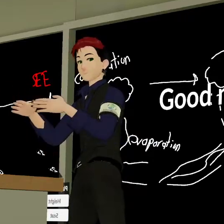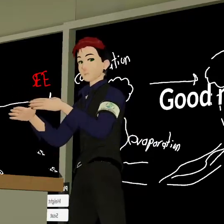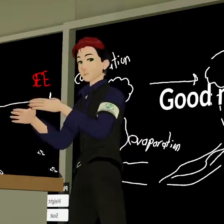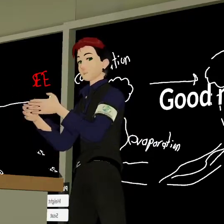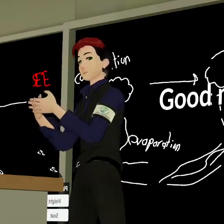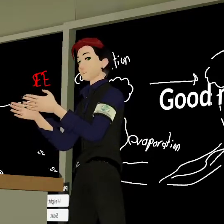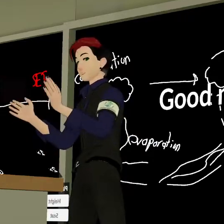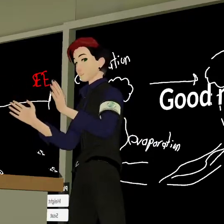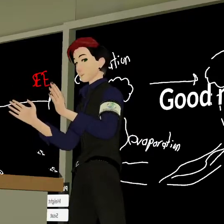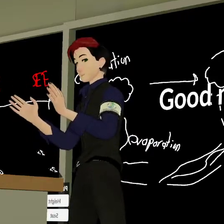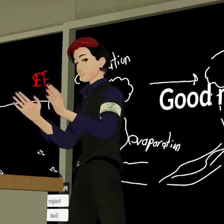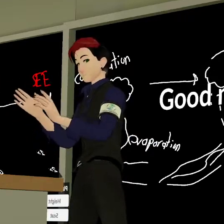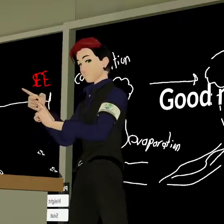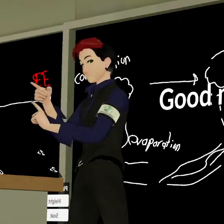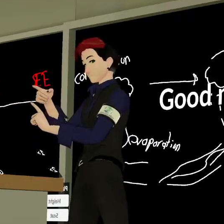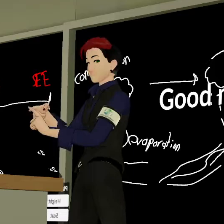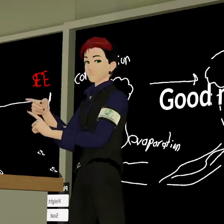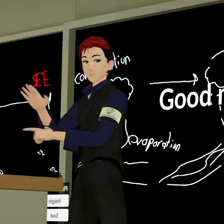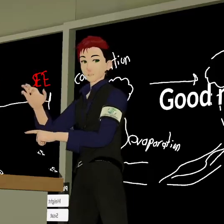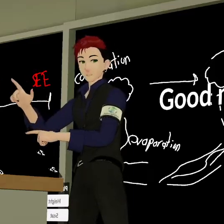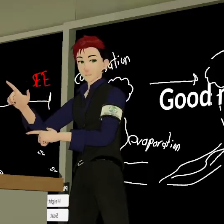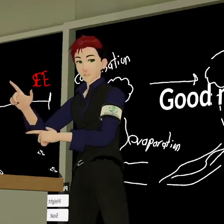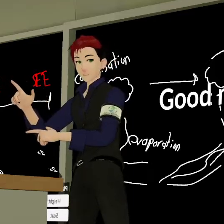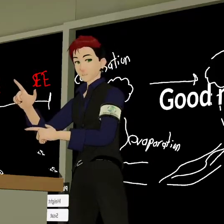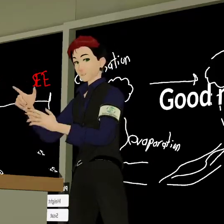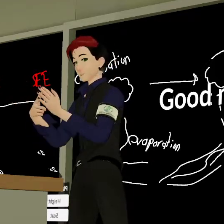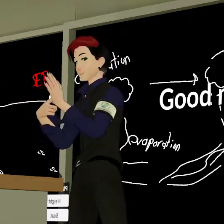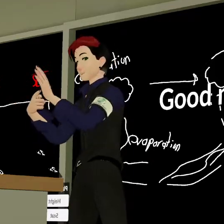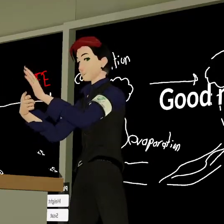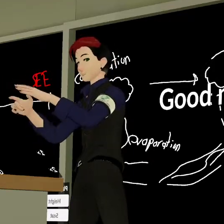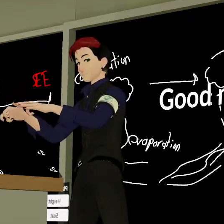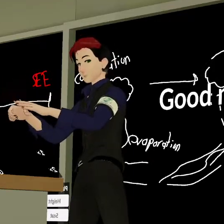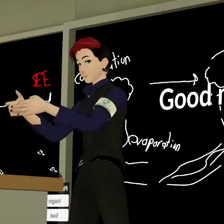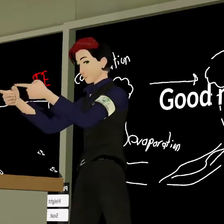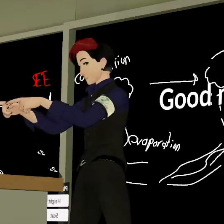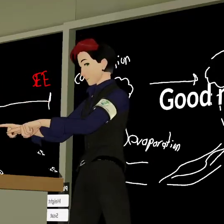but the general goal of classifiers is to show an action